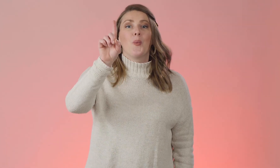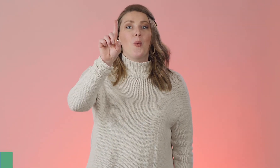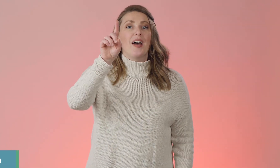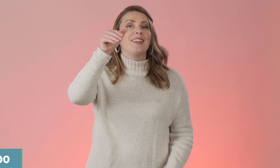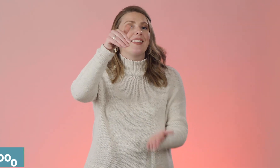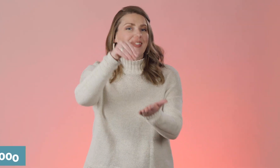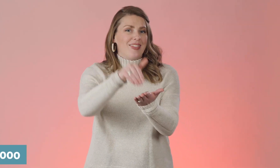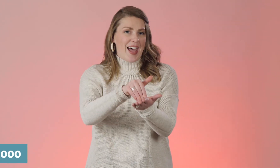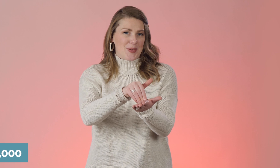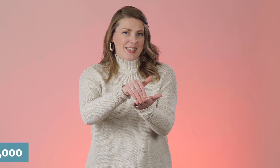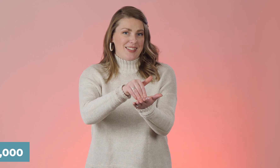'One-thousand, 1,000,'